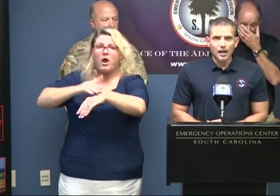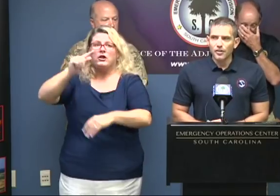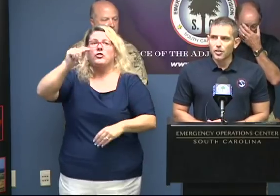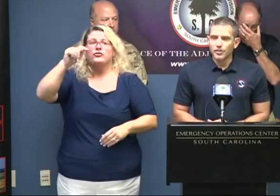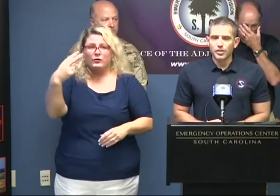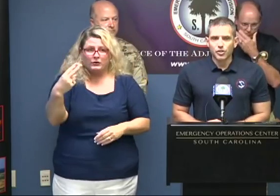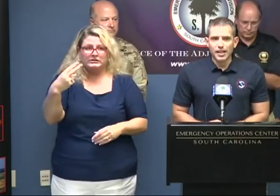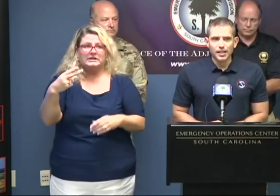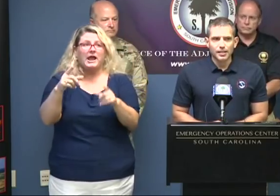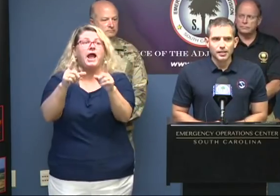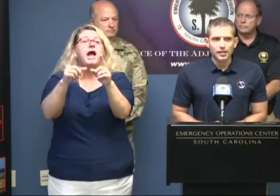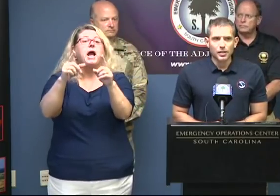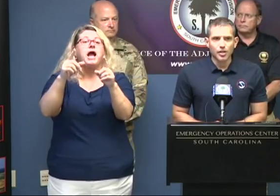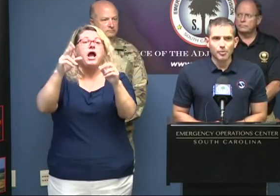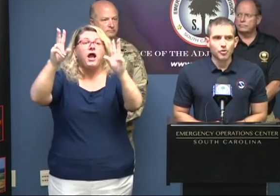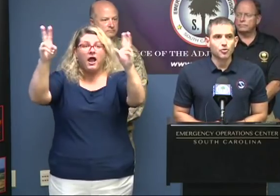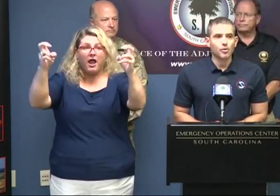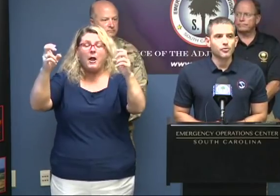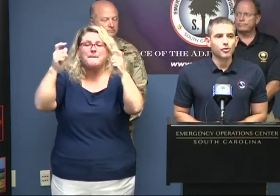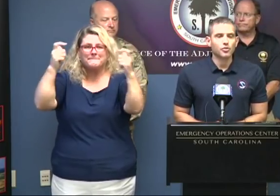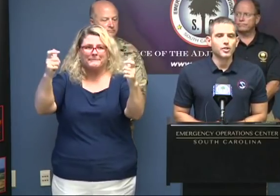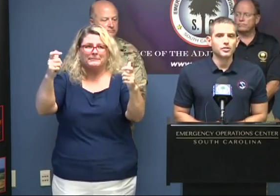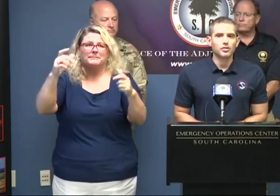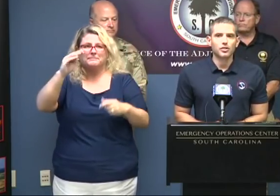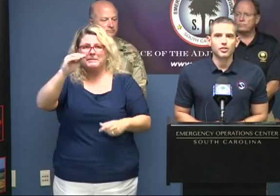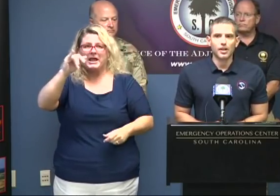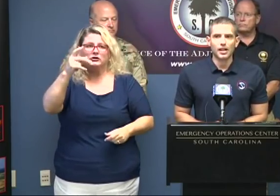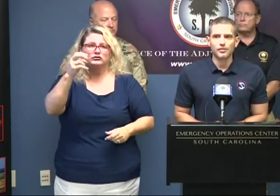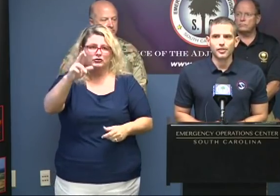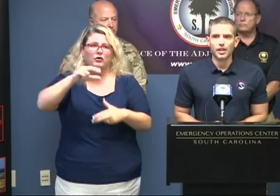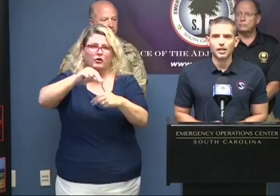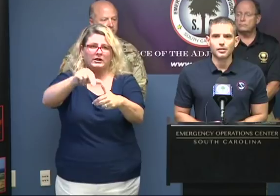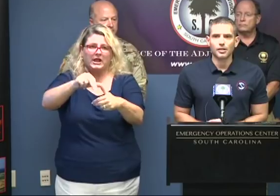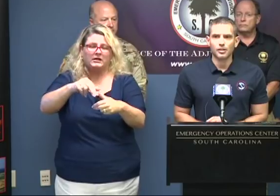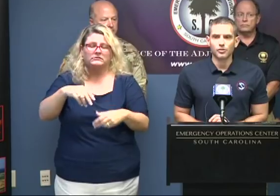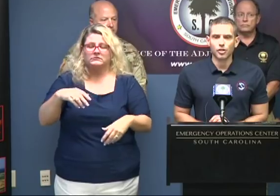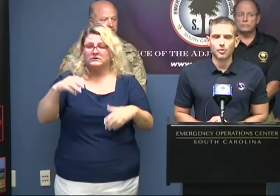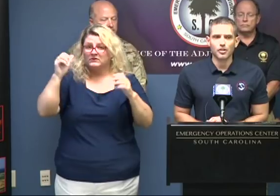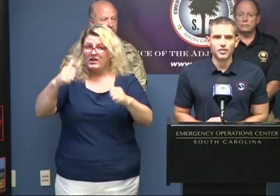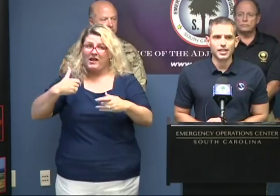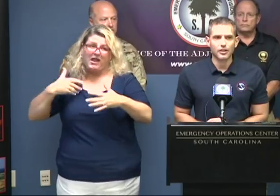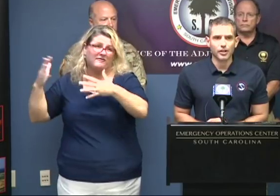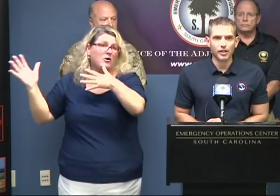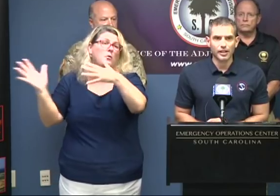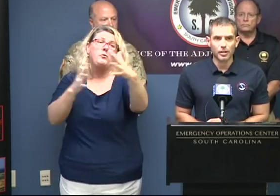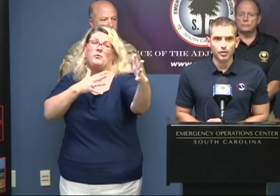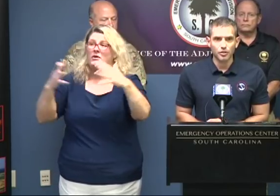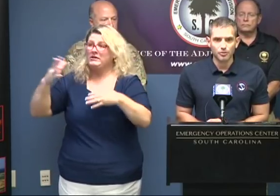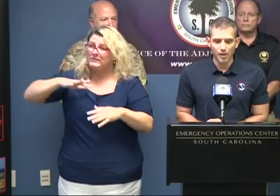On this current track, the topical storm force winds could arrive across parts of the South Carolina Coast